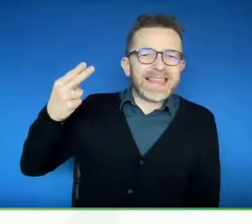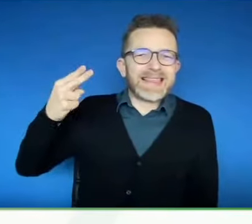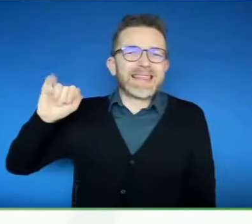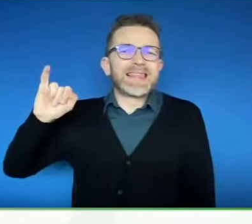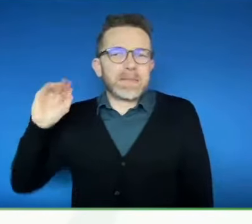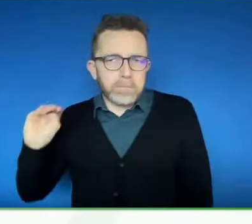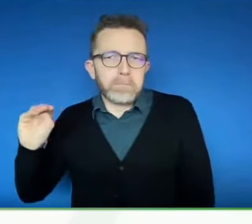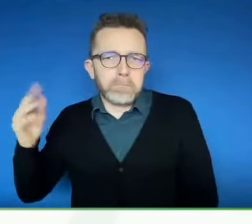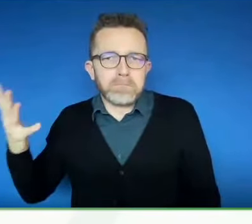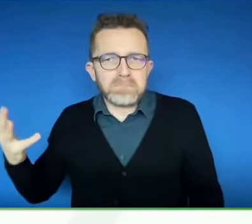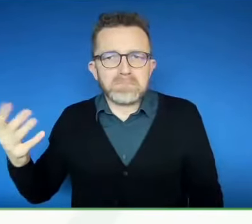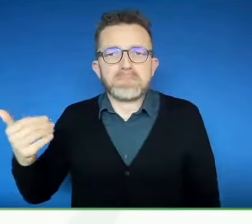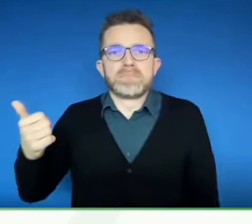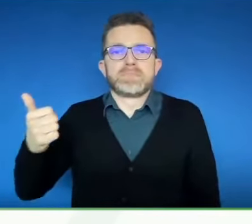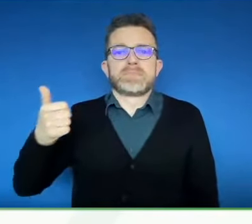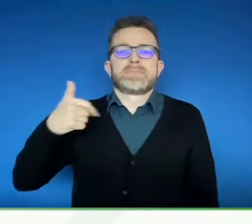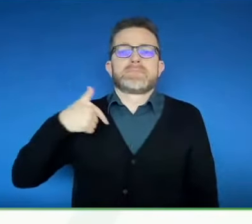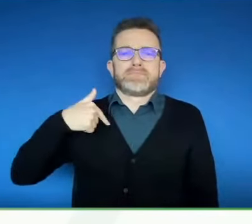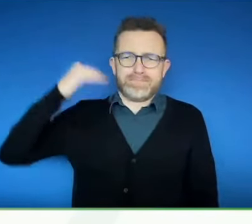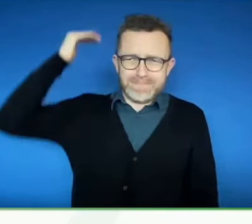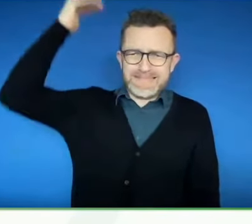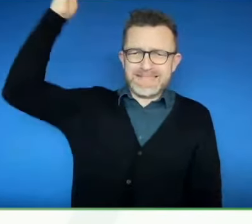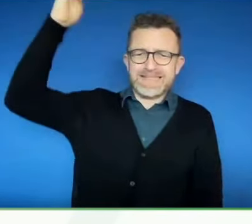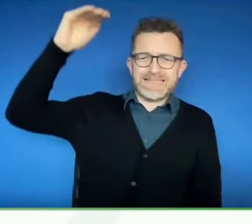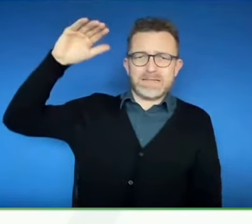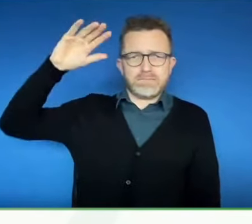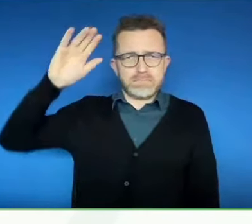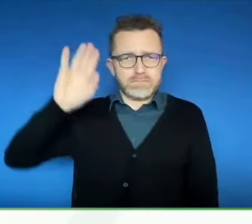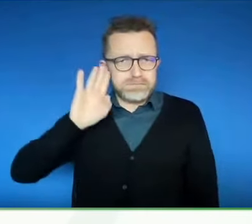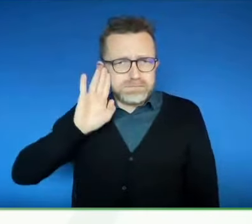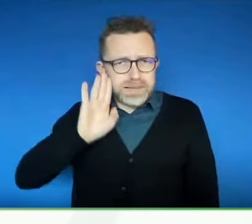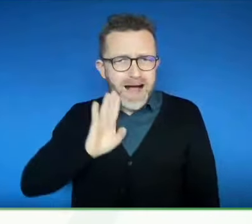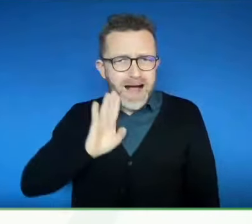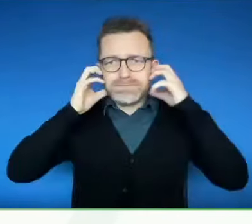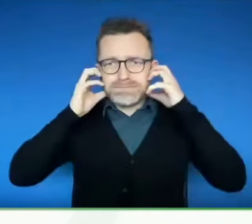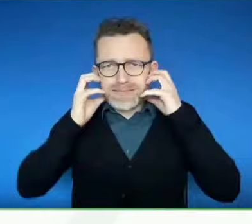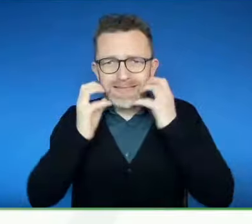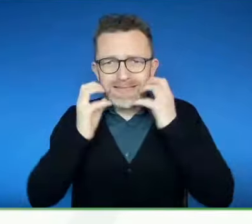that I live and work back in Australia, and I come from the Youth Disability Advocacy Service.